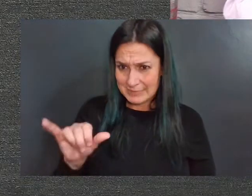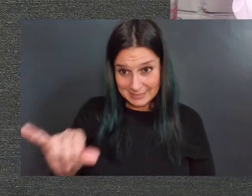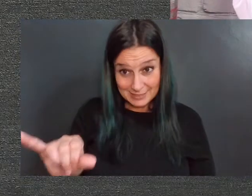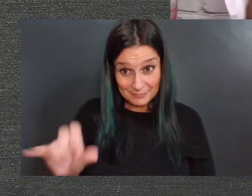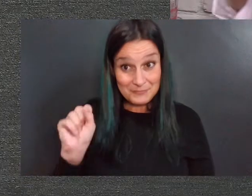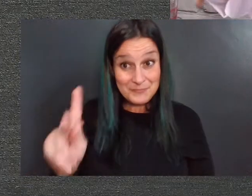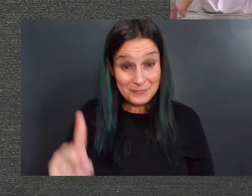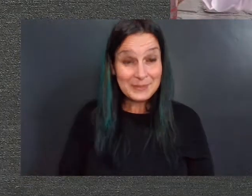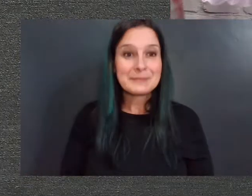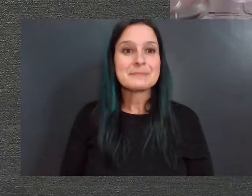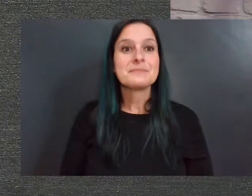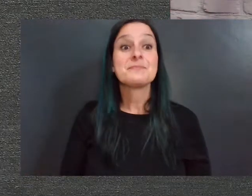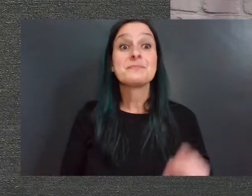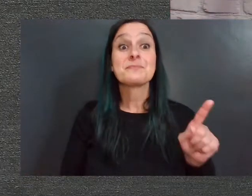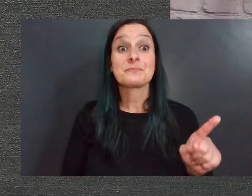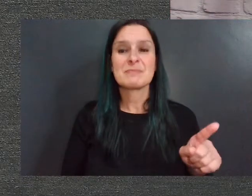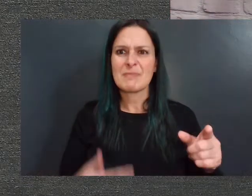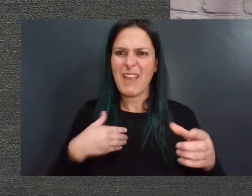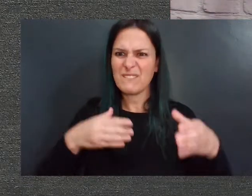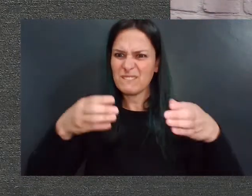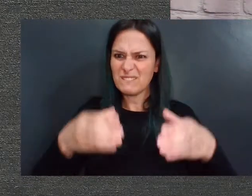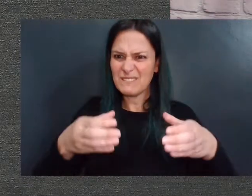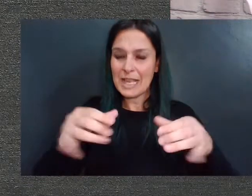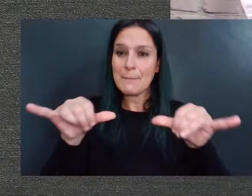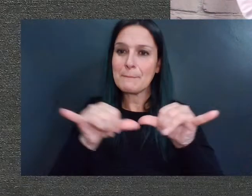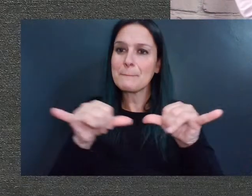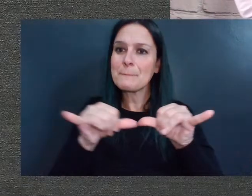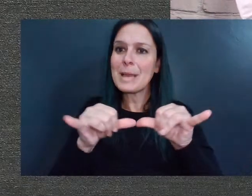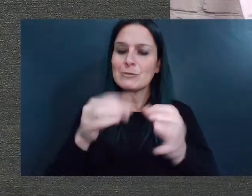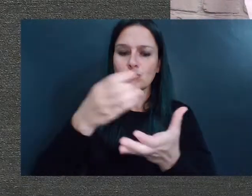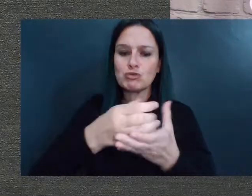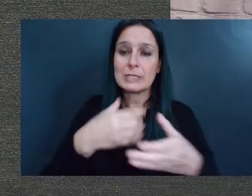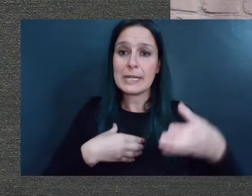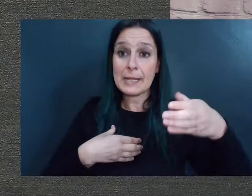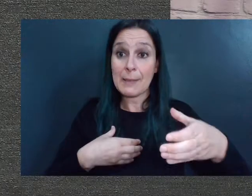All right, all right. So if I take this water from the water bottle